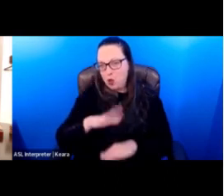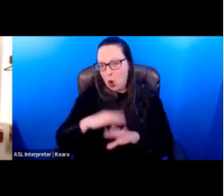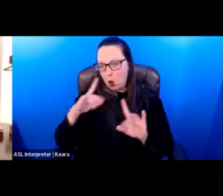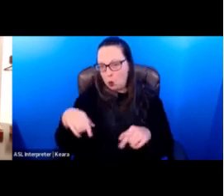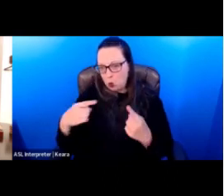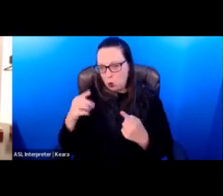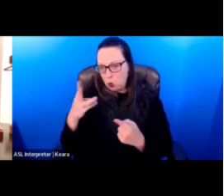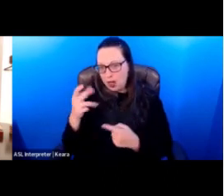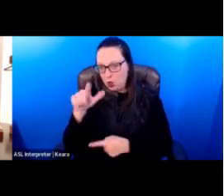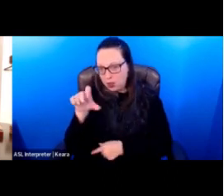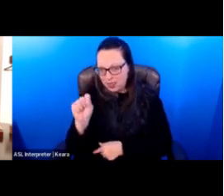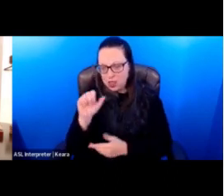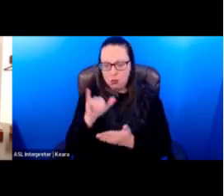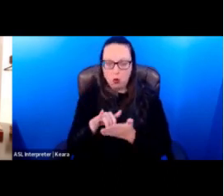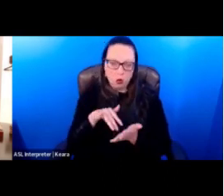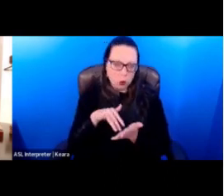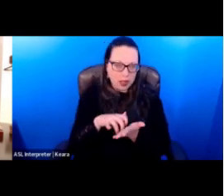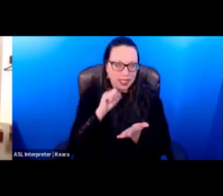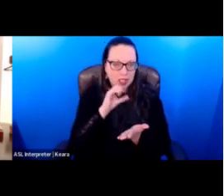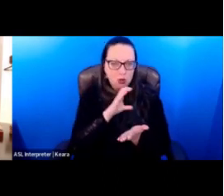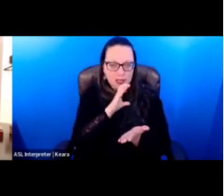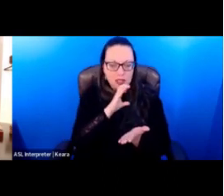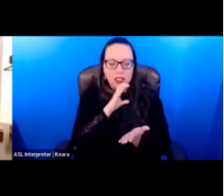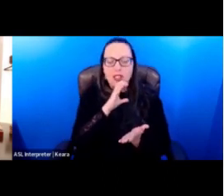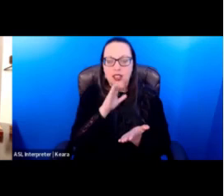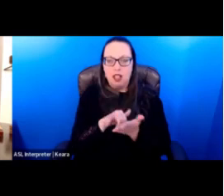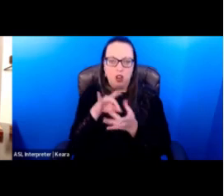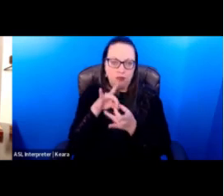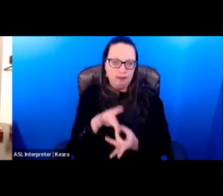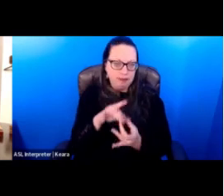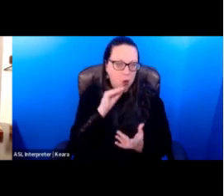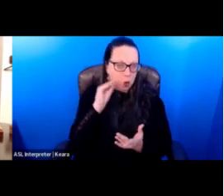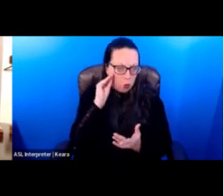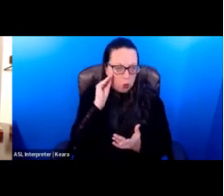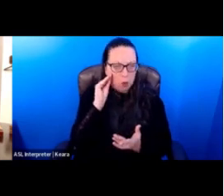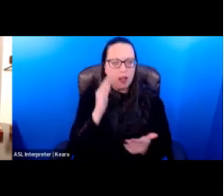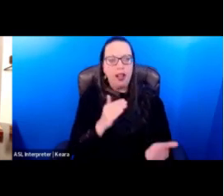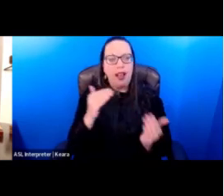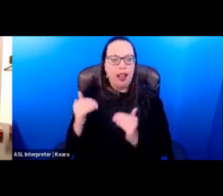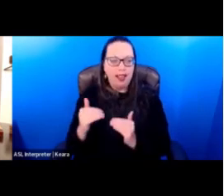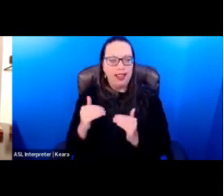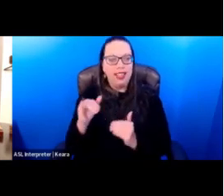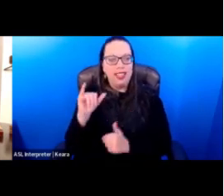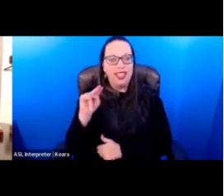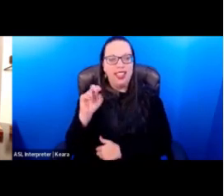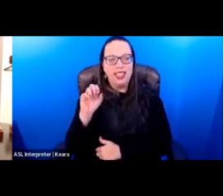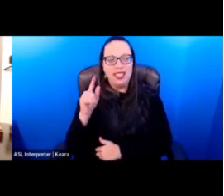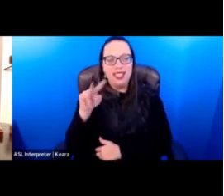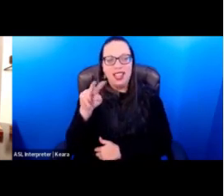seniors who are homebound. And then the Nutrition Services Incentives Program, which we received from USDA, and now we